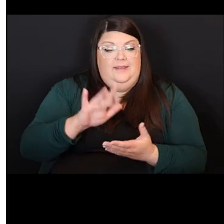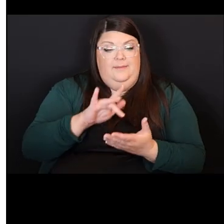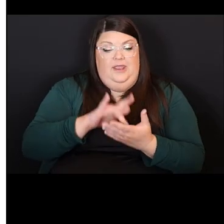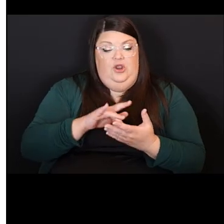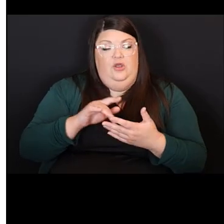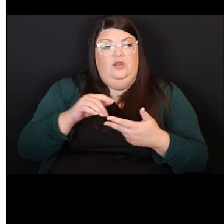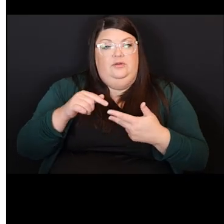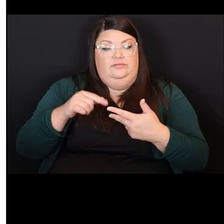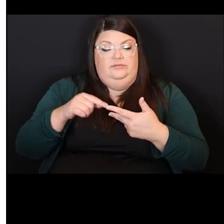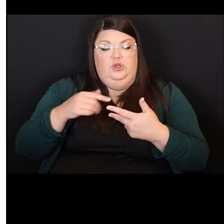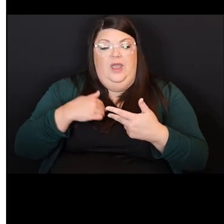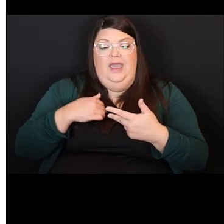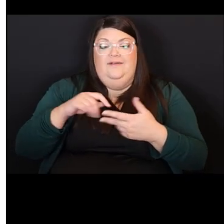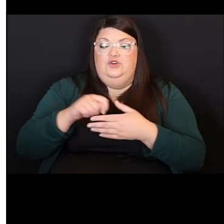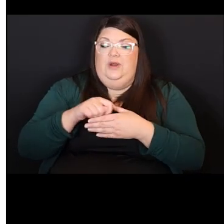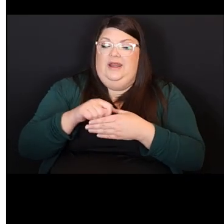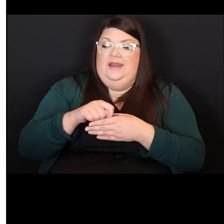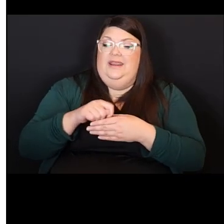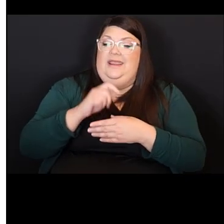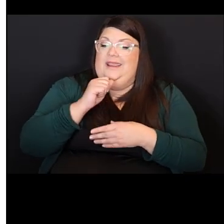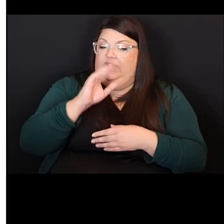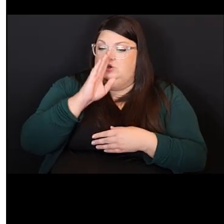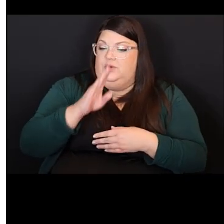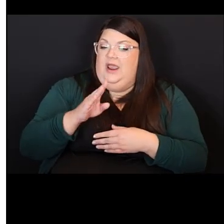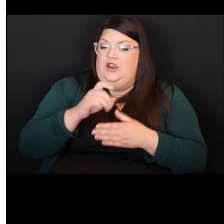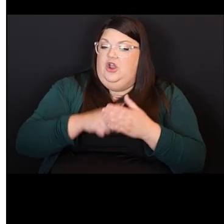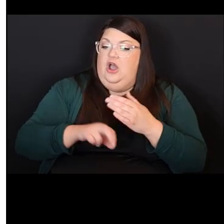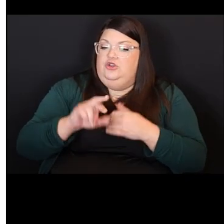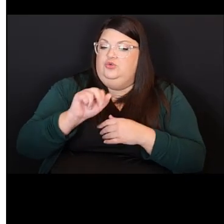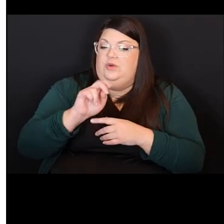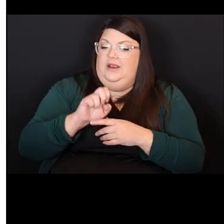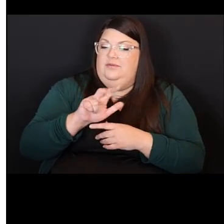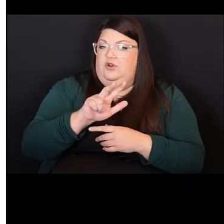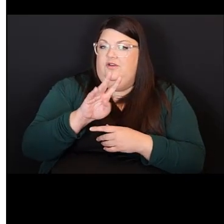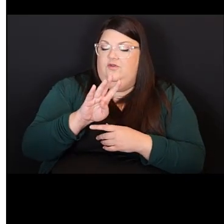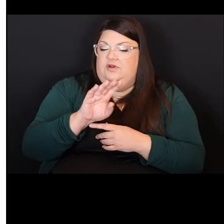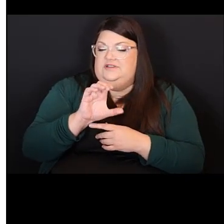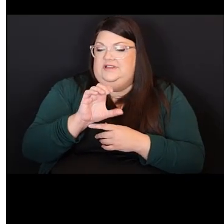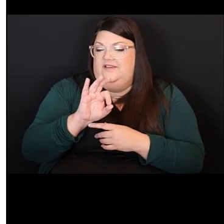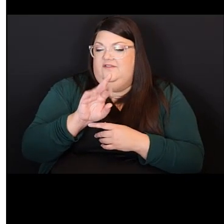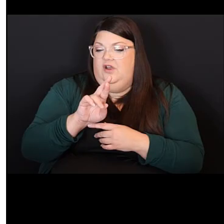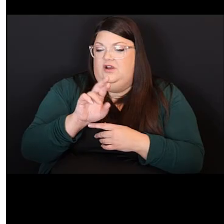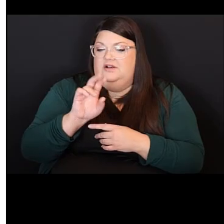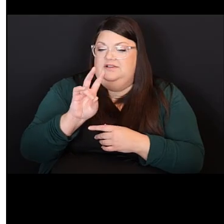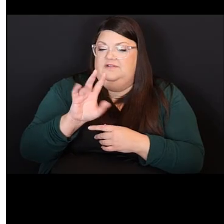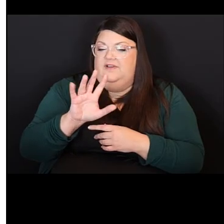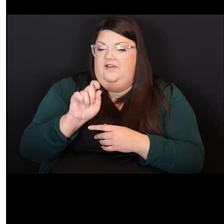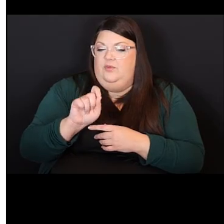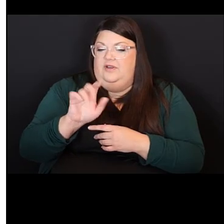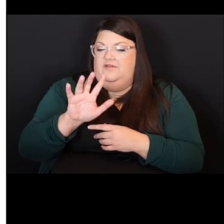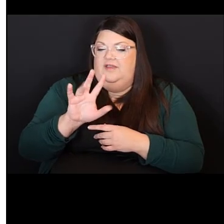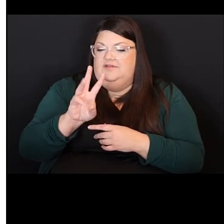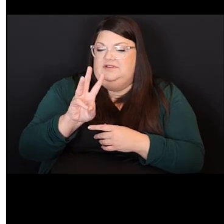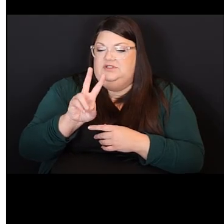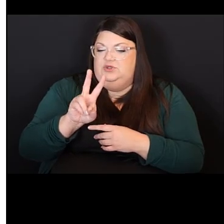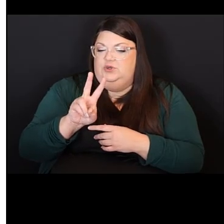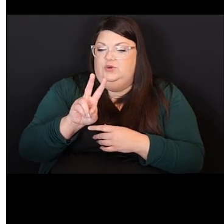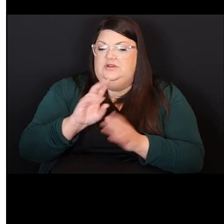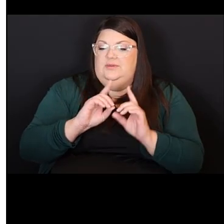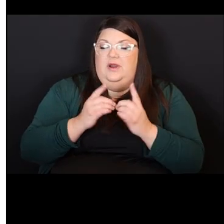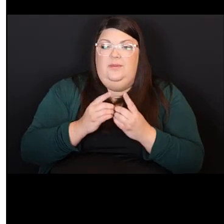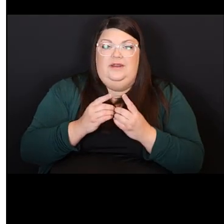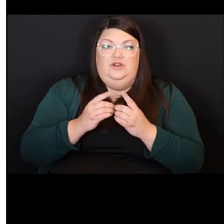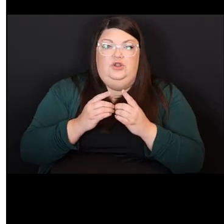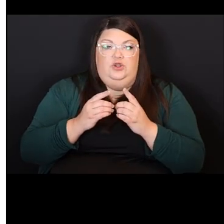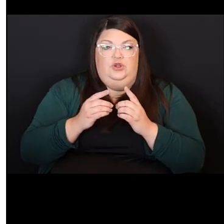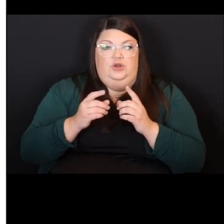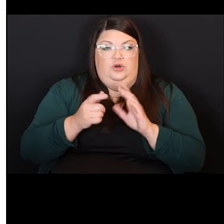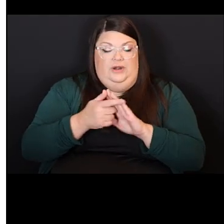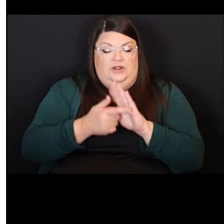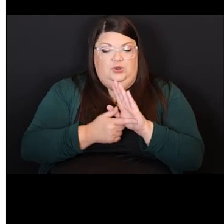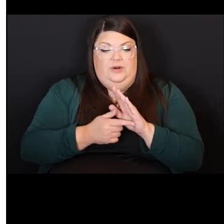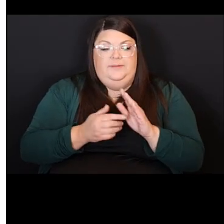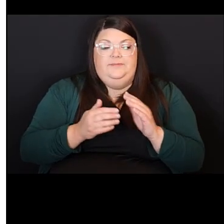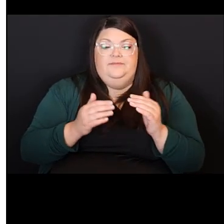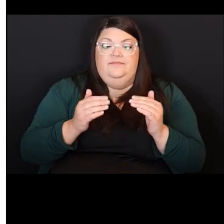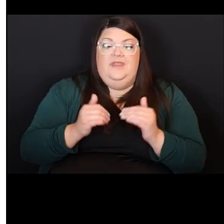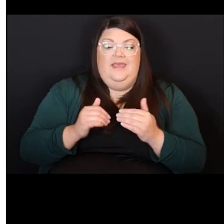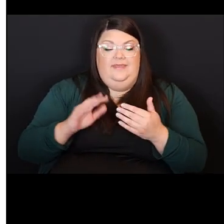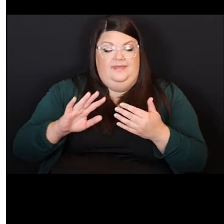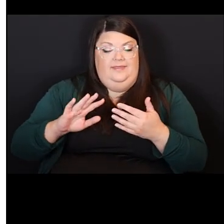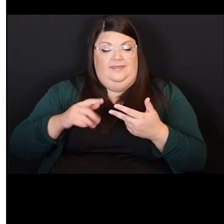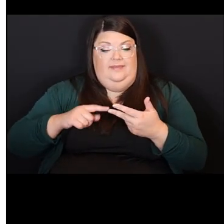in the middle you have Training Indirect Cost Rate 34 CFR 75.562 Departmental Regulatory, and at